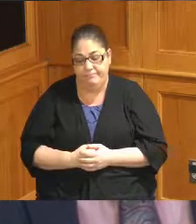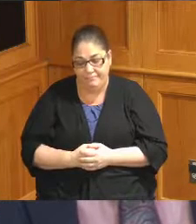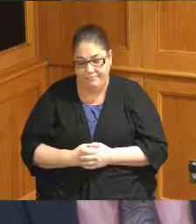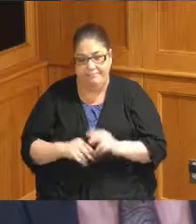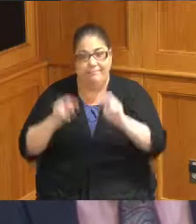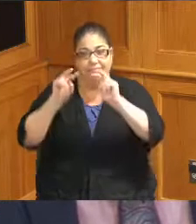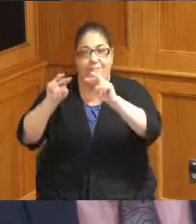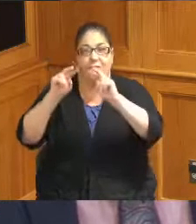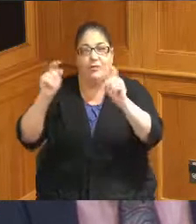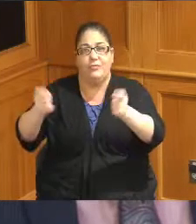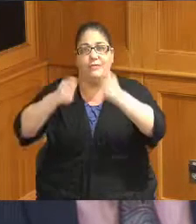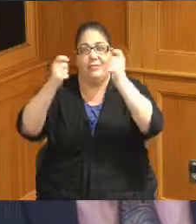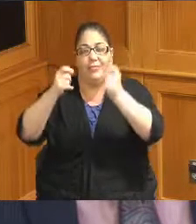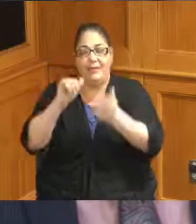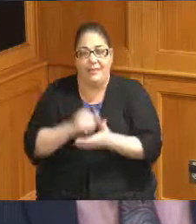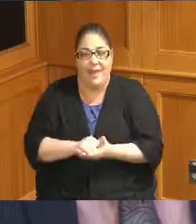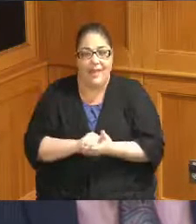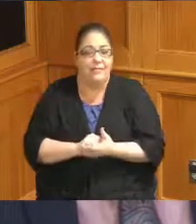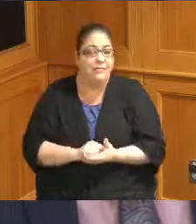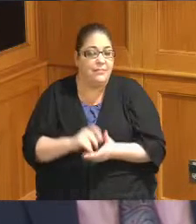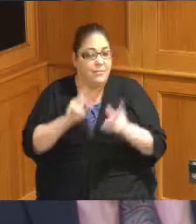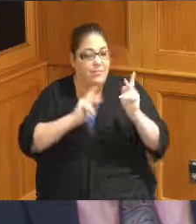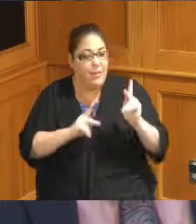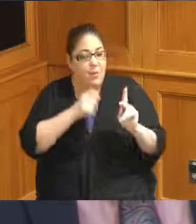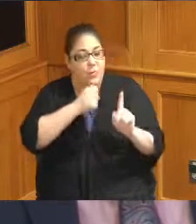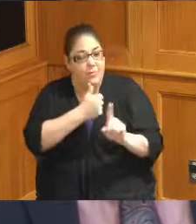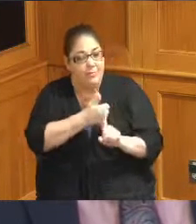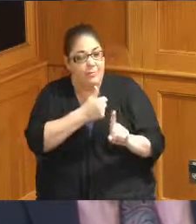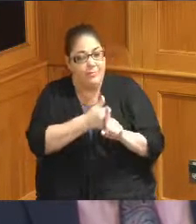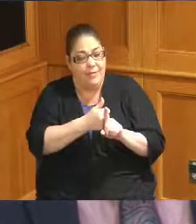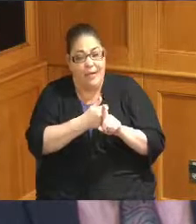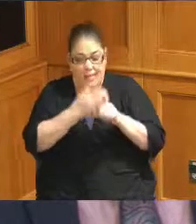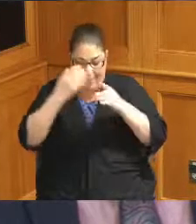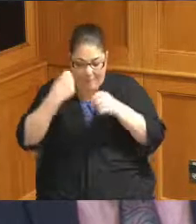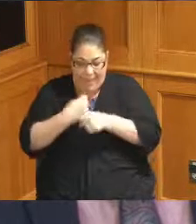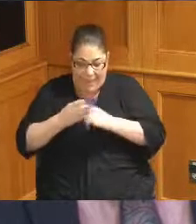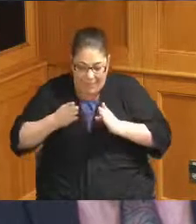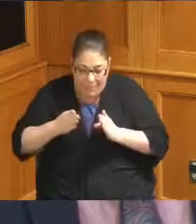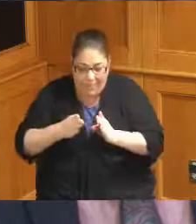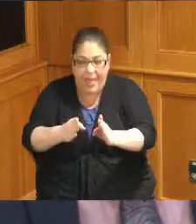celebrating those that are paying attention to pay Equity Hamilton County being one of them we were